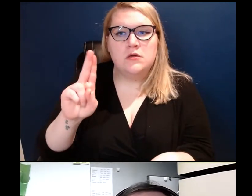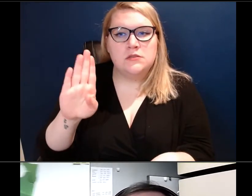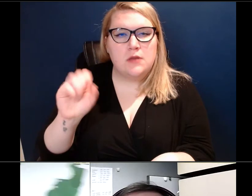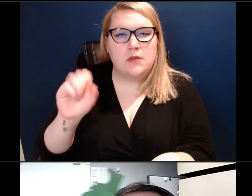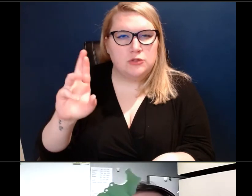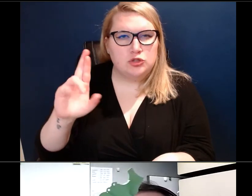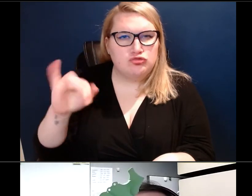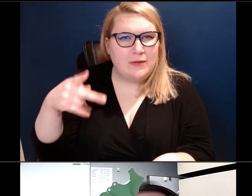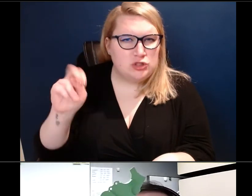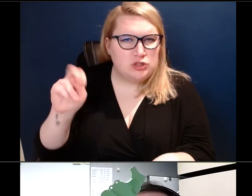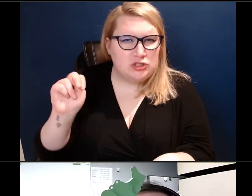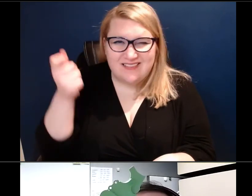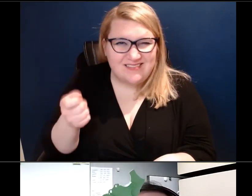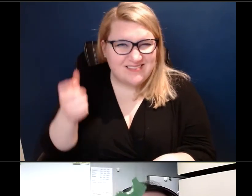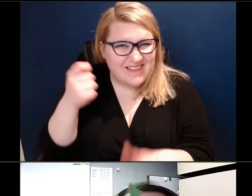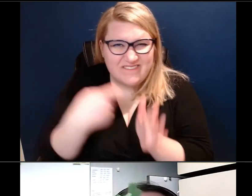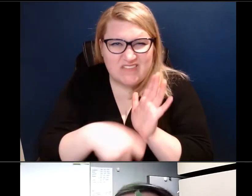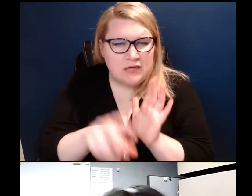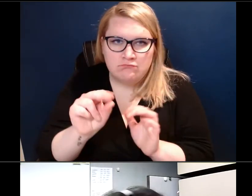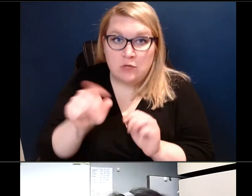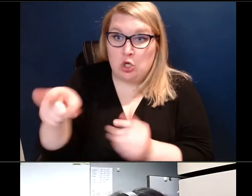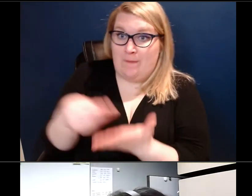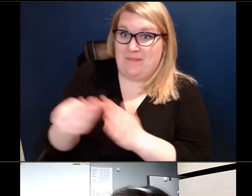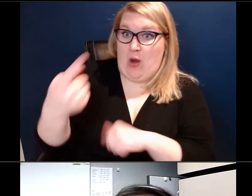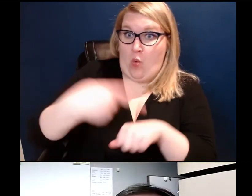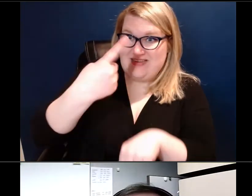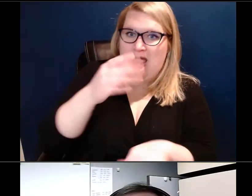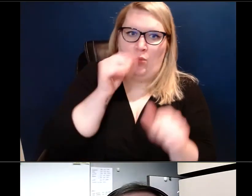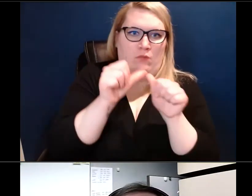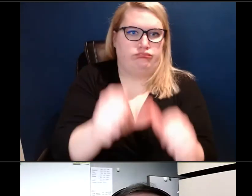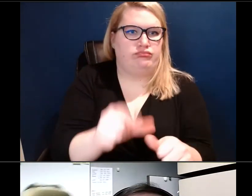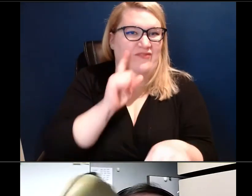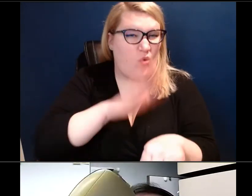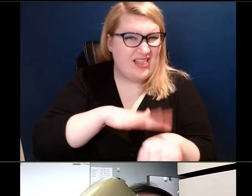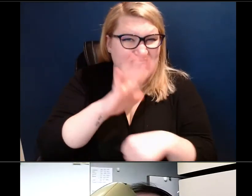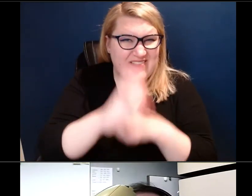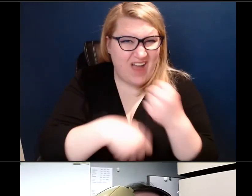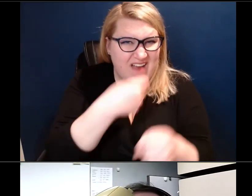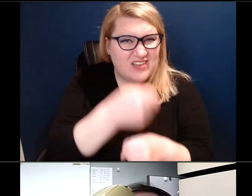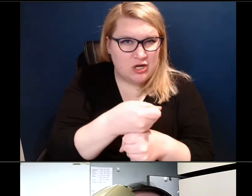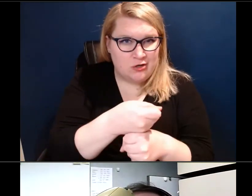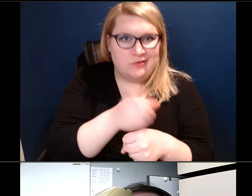it will work for at least five years. They're certified to work for at least that.